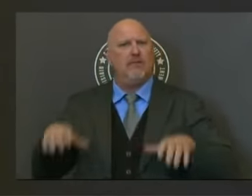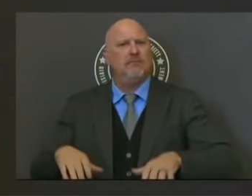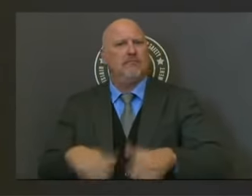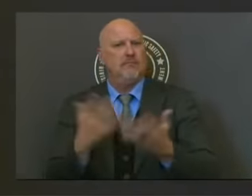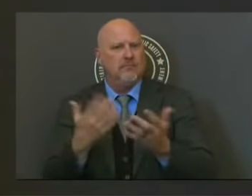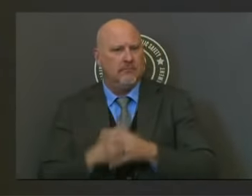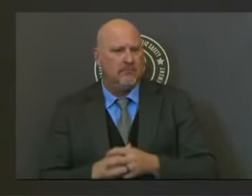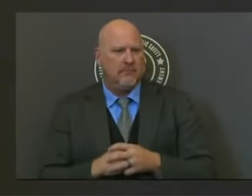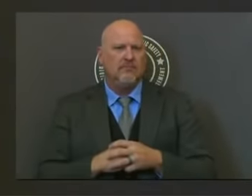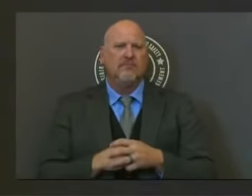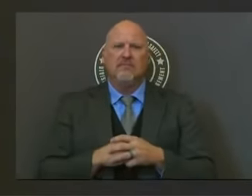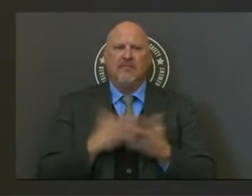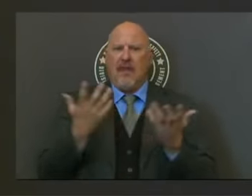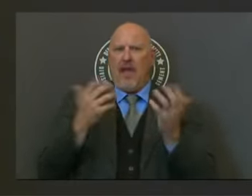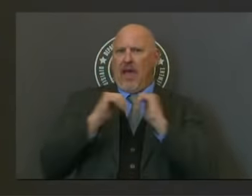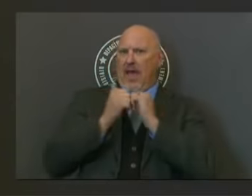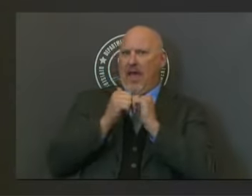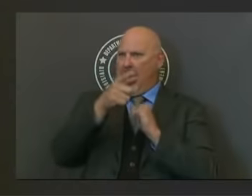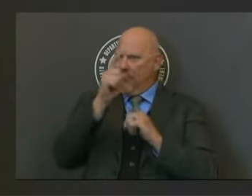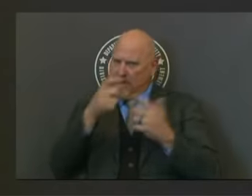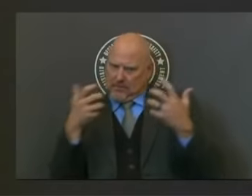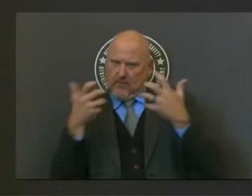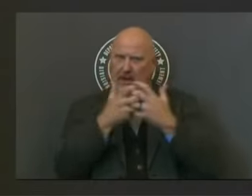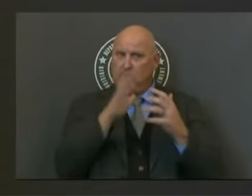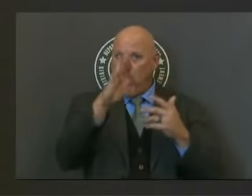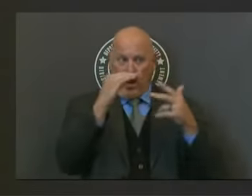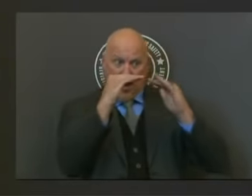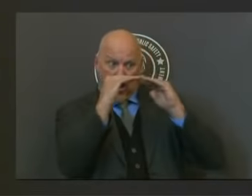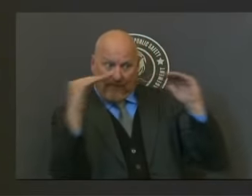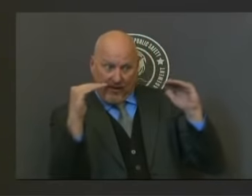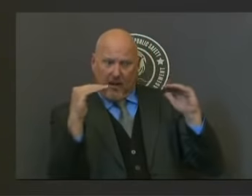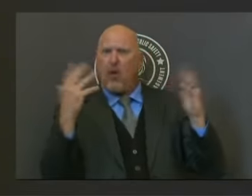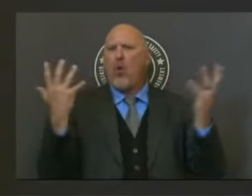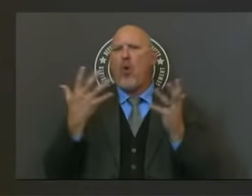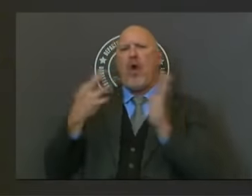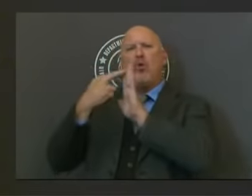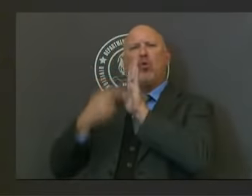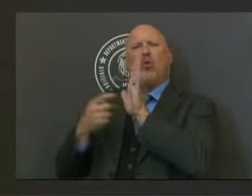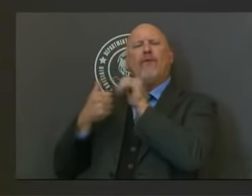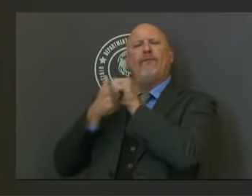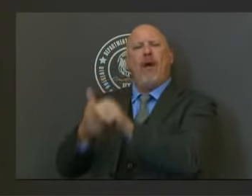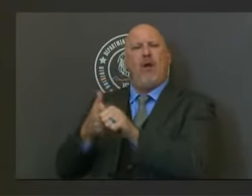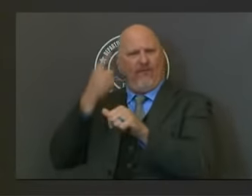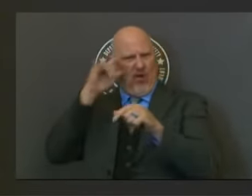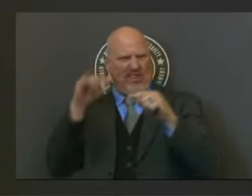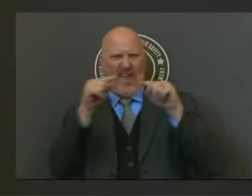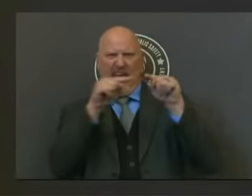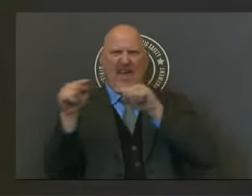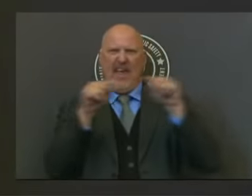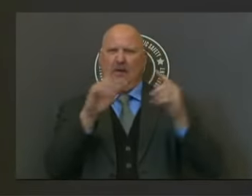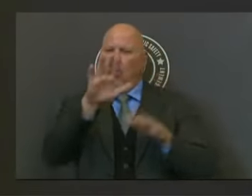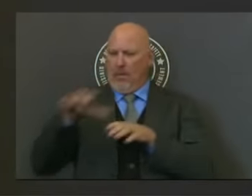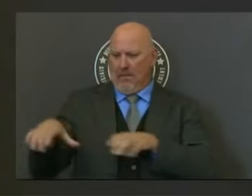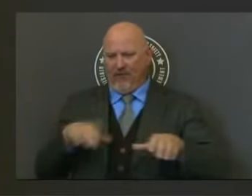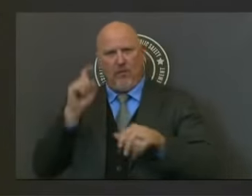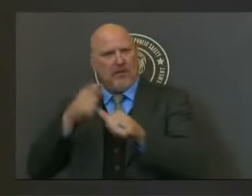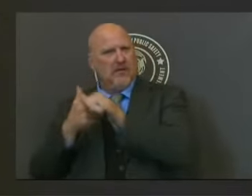again that last part I in behavior without that we don't